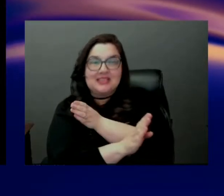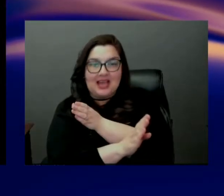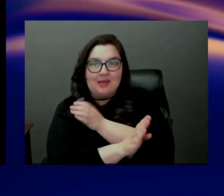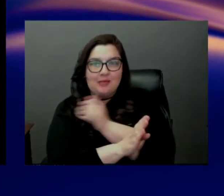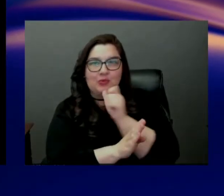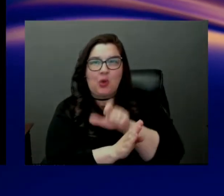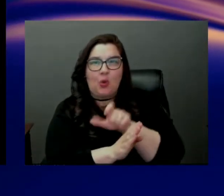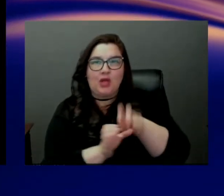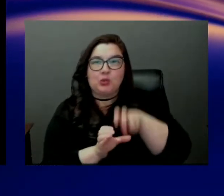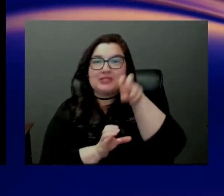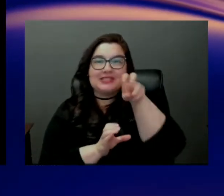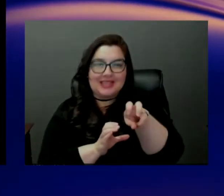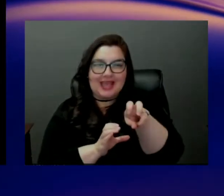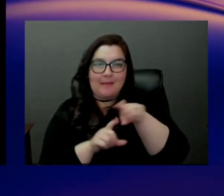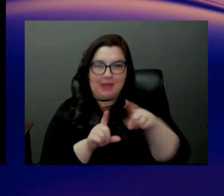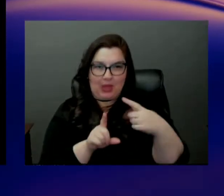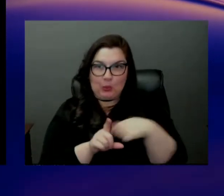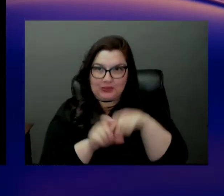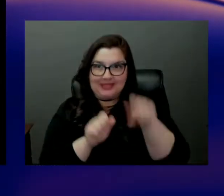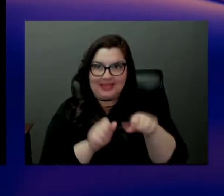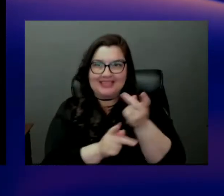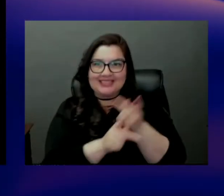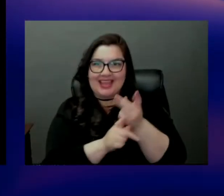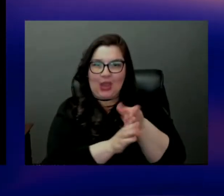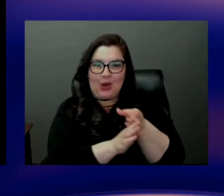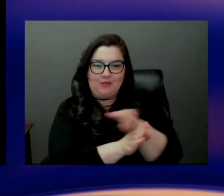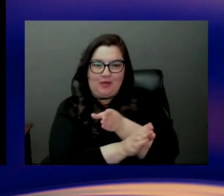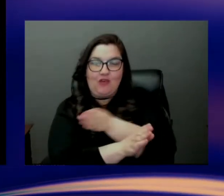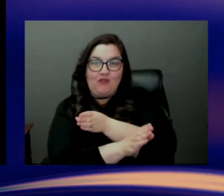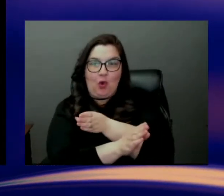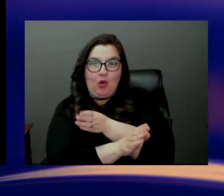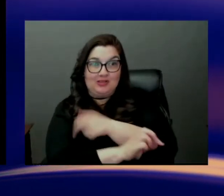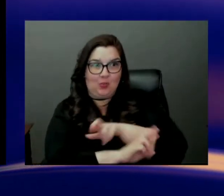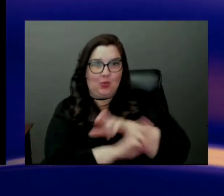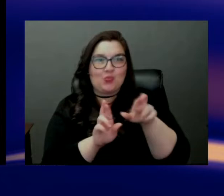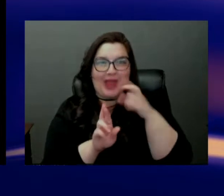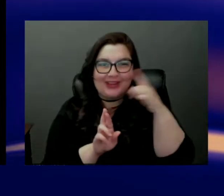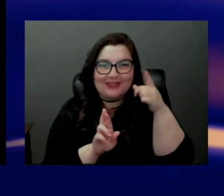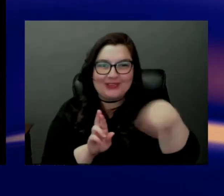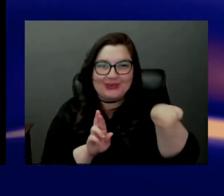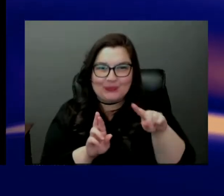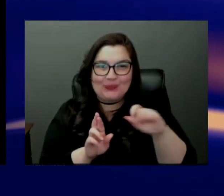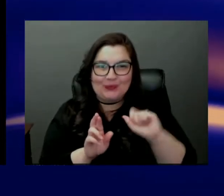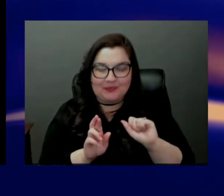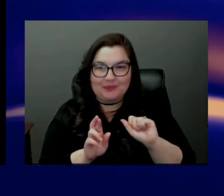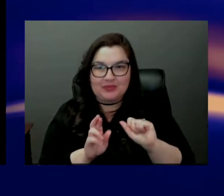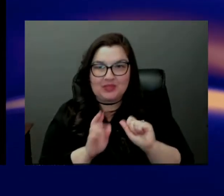but we can do those steps for you and be ready for you. So as a default and again, you'll see this in the demo.